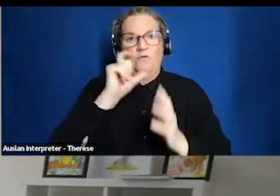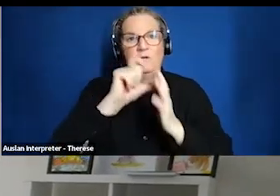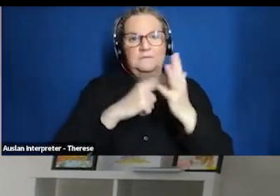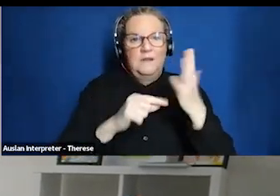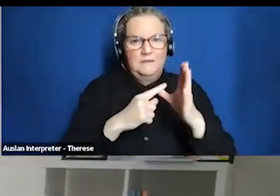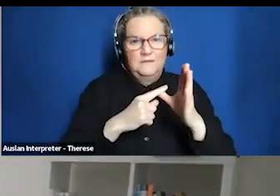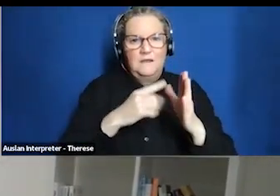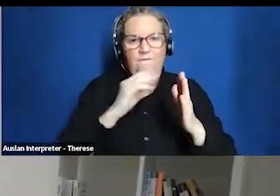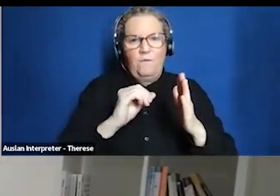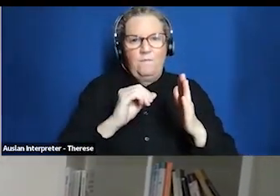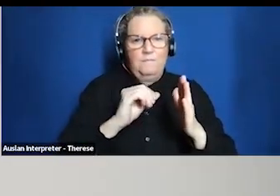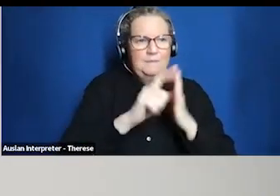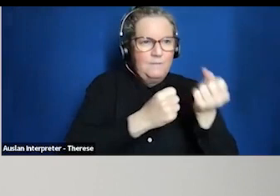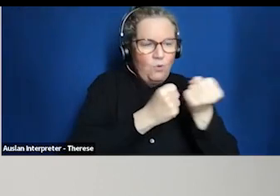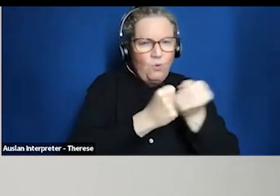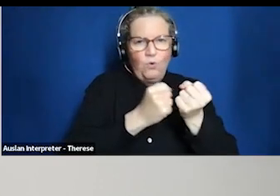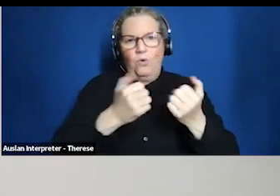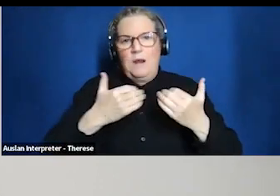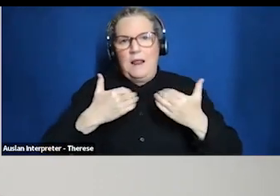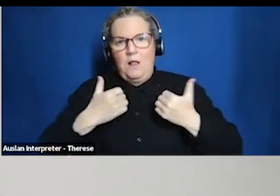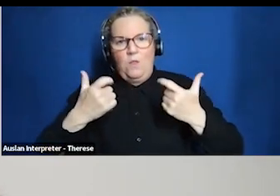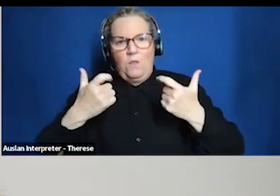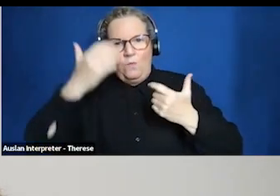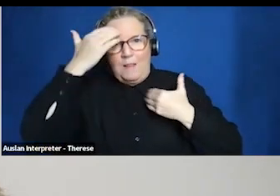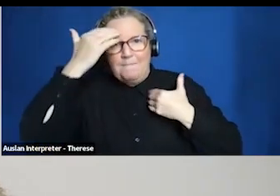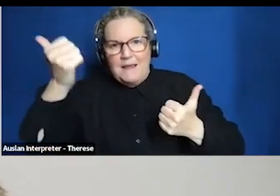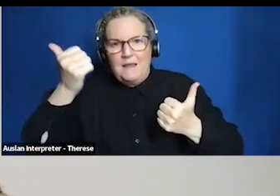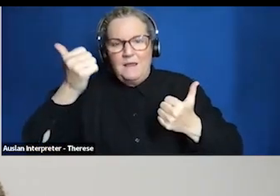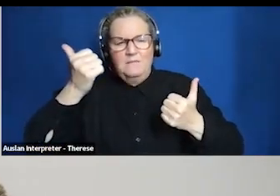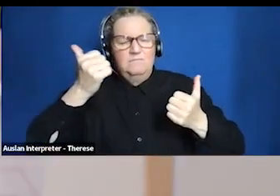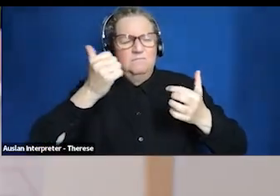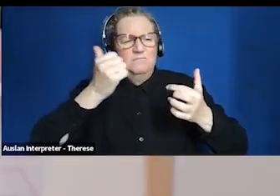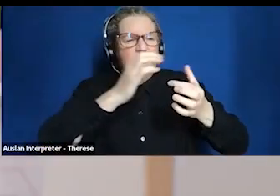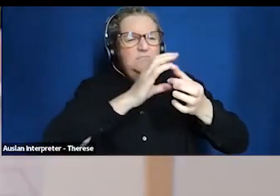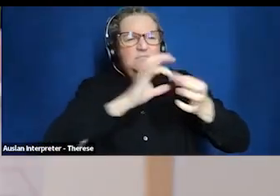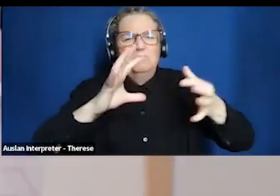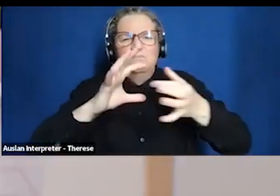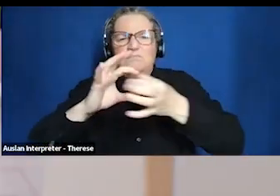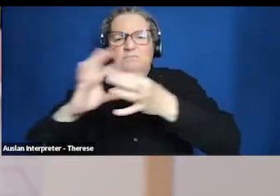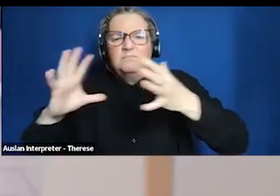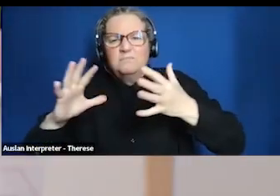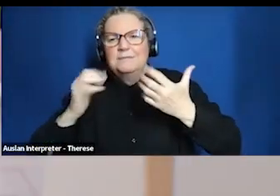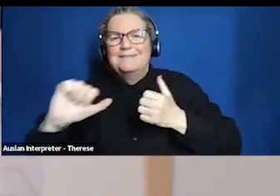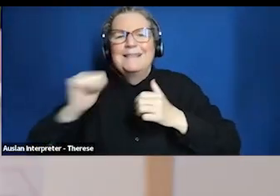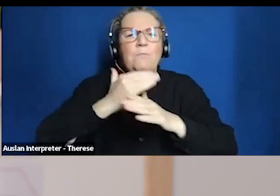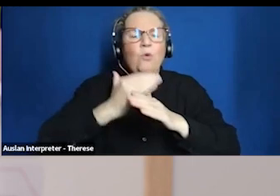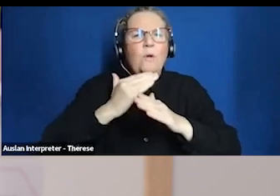and wellbeing and from areas of employment are not linked. The extent to which people's employment contributes to their health and wellbeing,